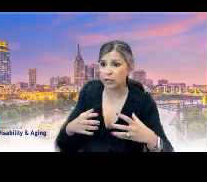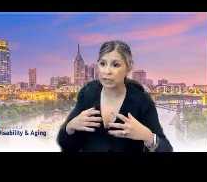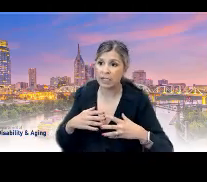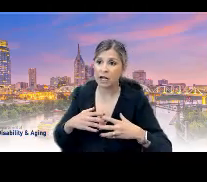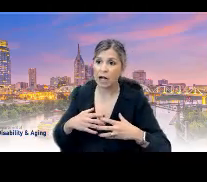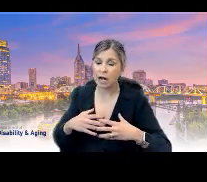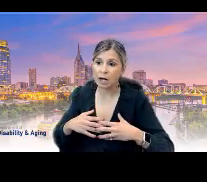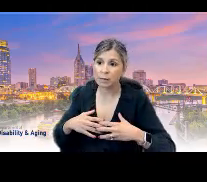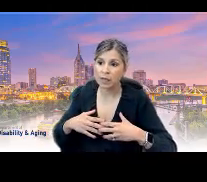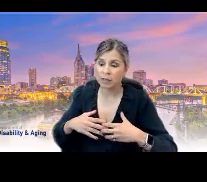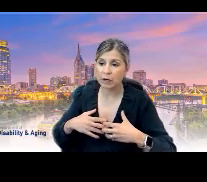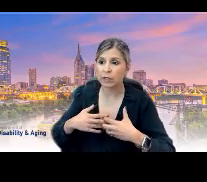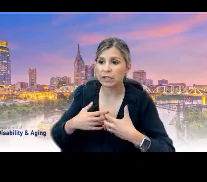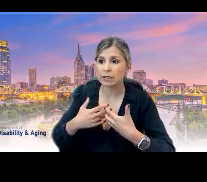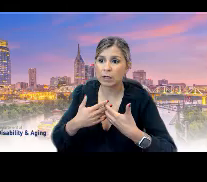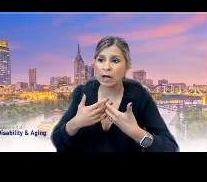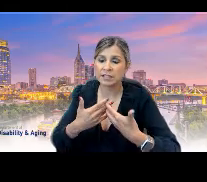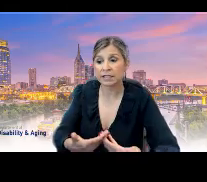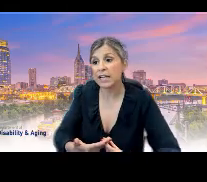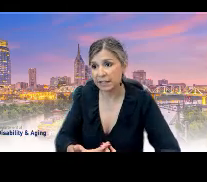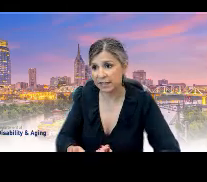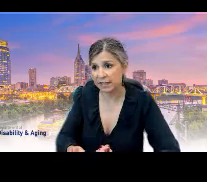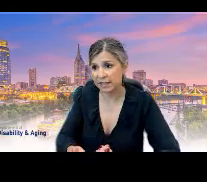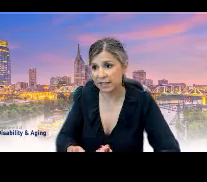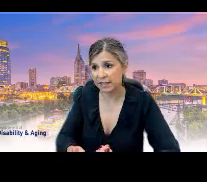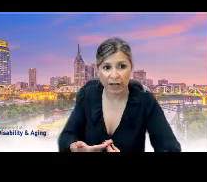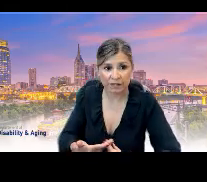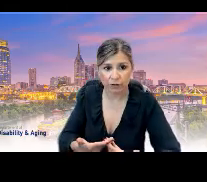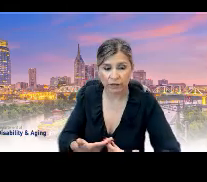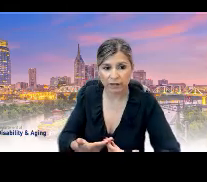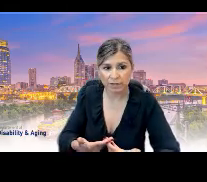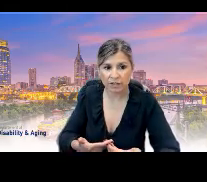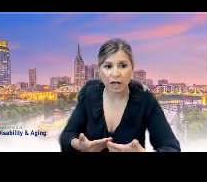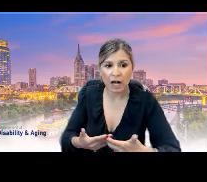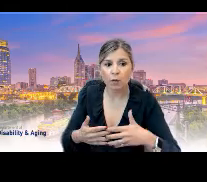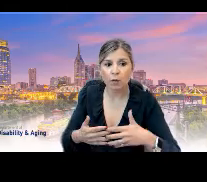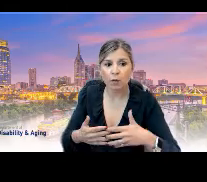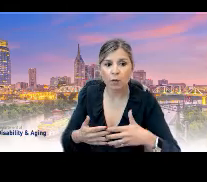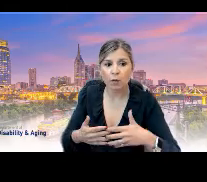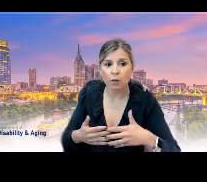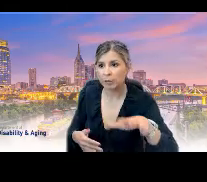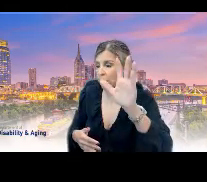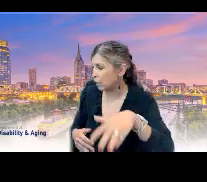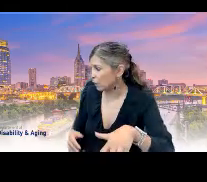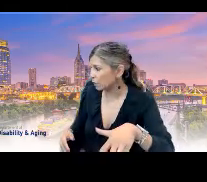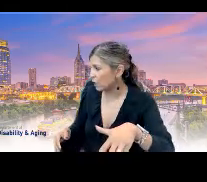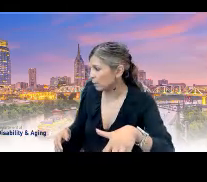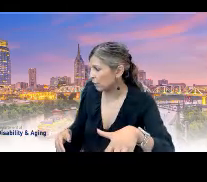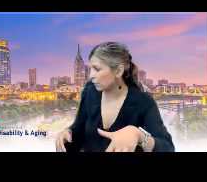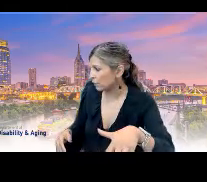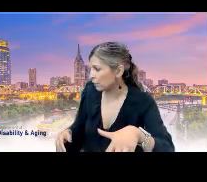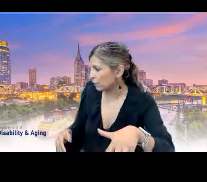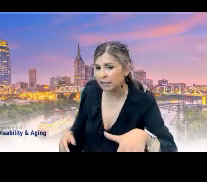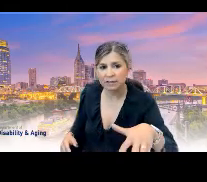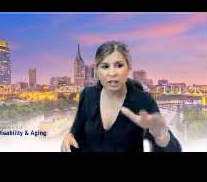federal act that really that really dictates how we provide services. We're going to talk about a a lot about some of these.